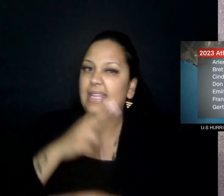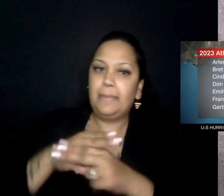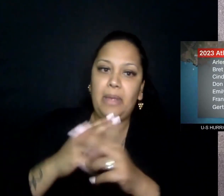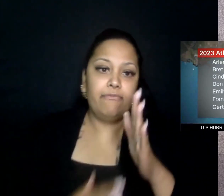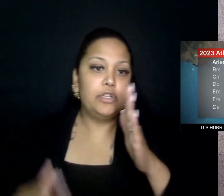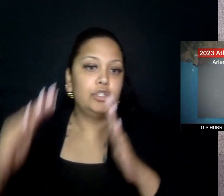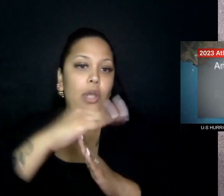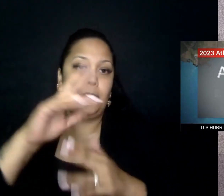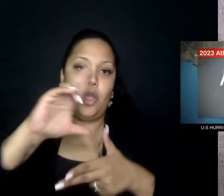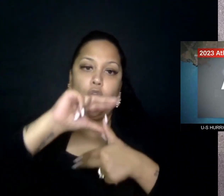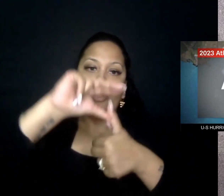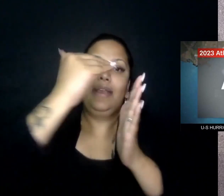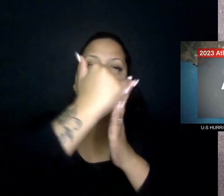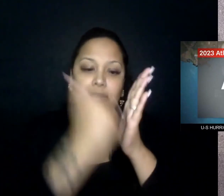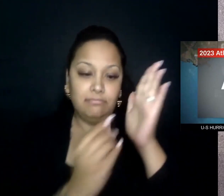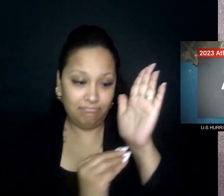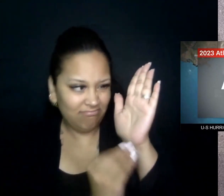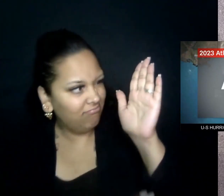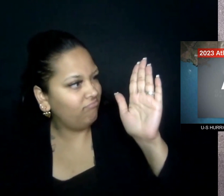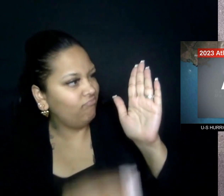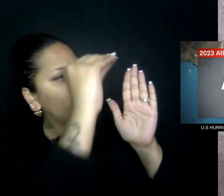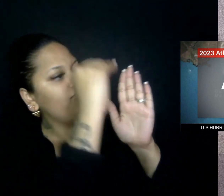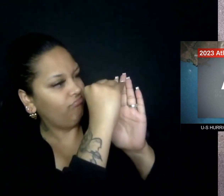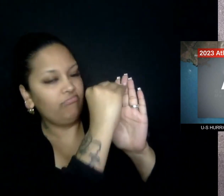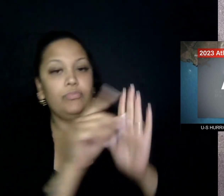That's the name topping the hurricane list for 2023.